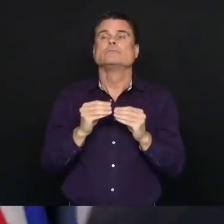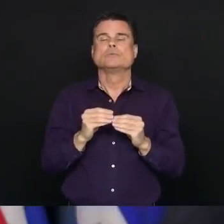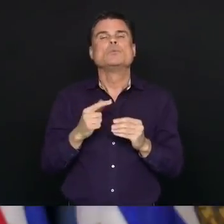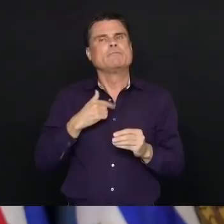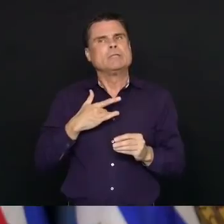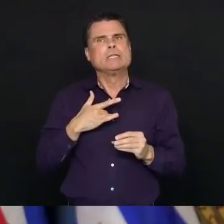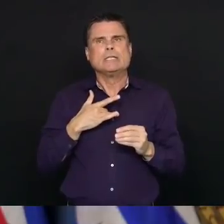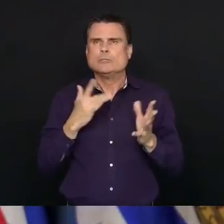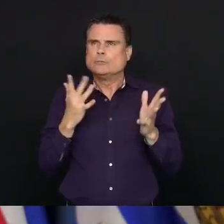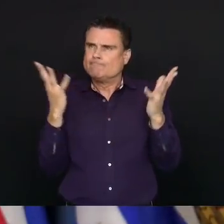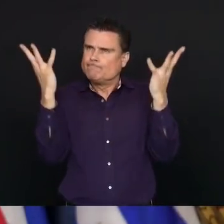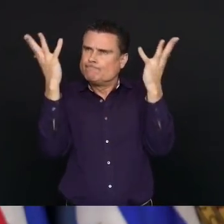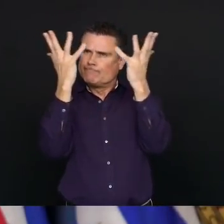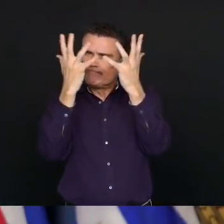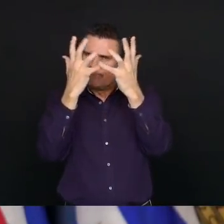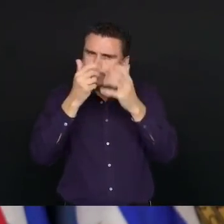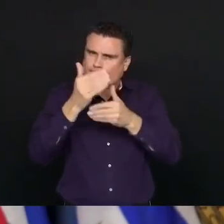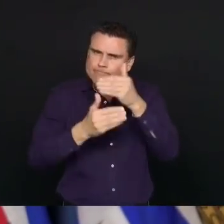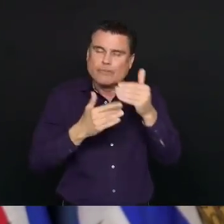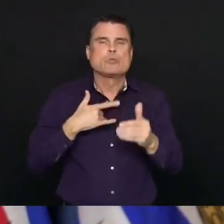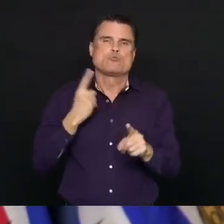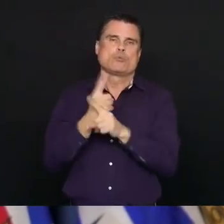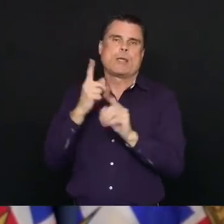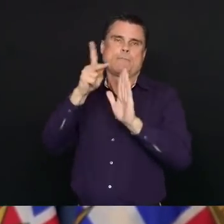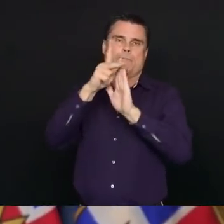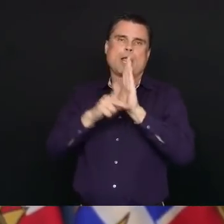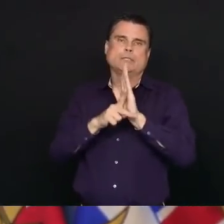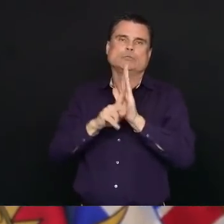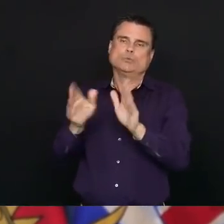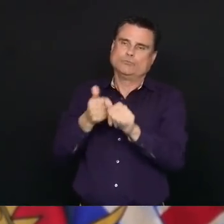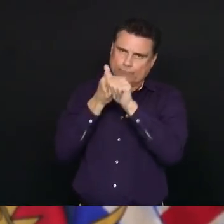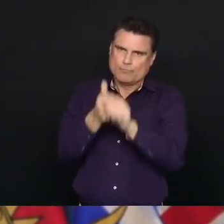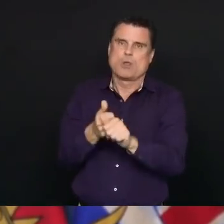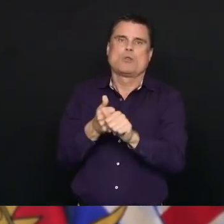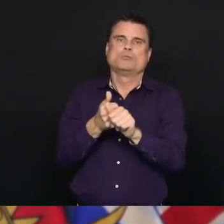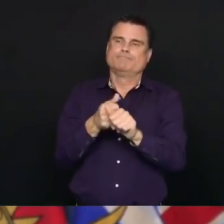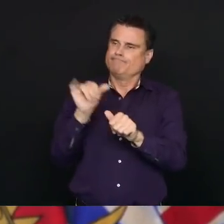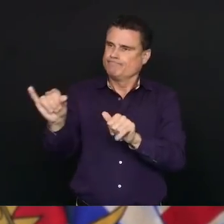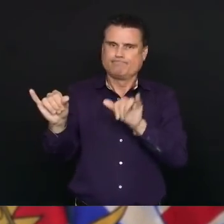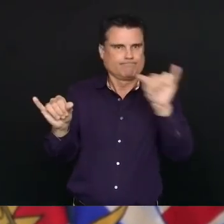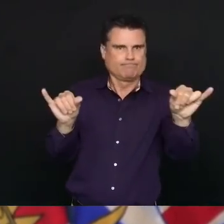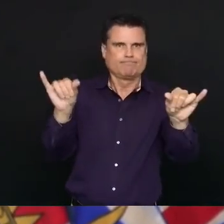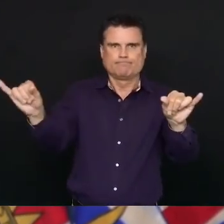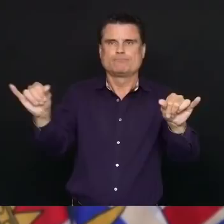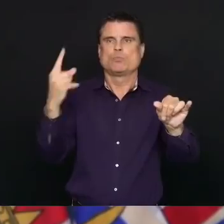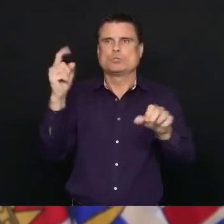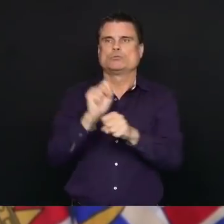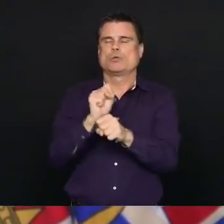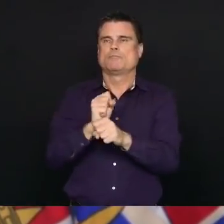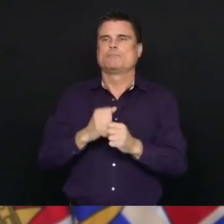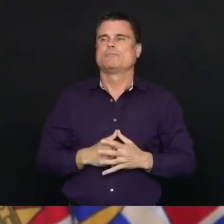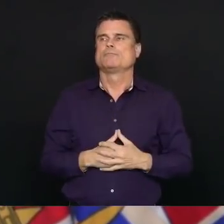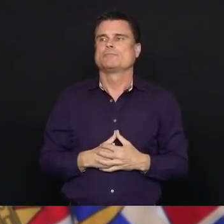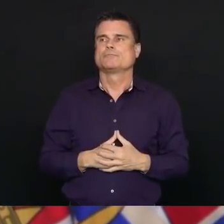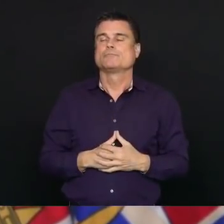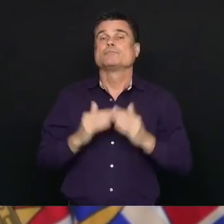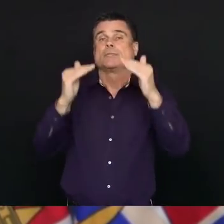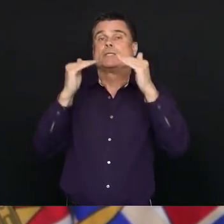It is been a complicated thing. A lot of moving pieces. I think we are doing the right thing for workers and the right thing for residents.